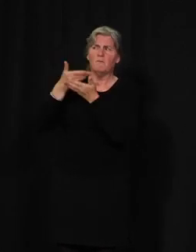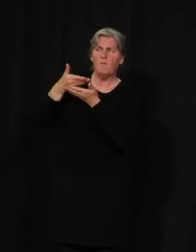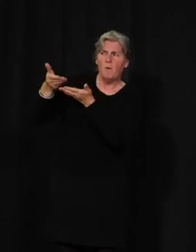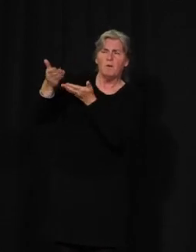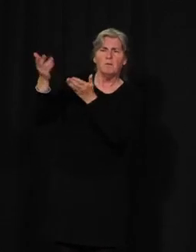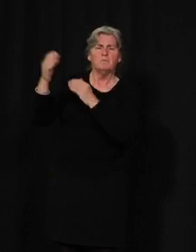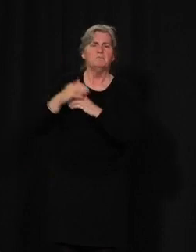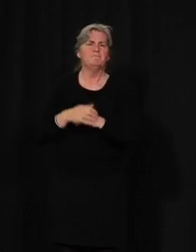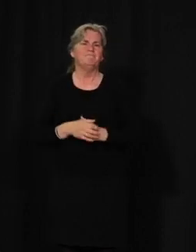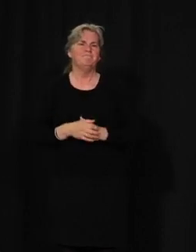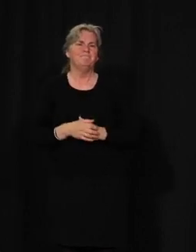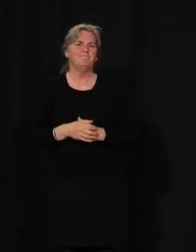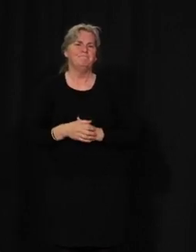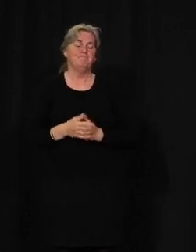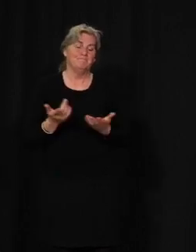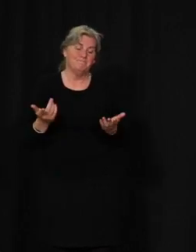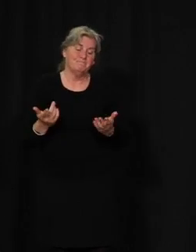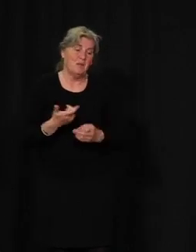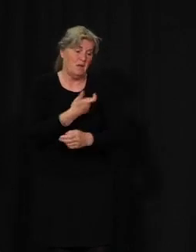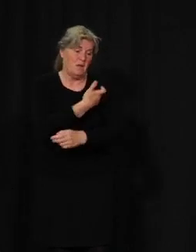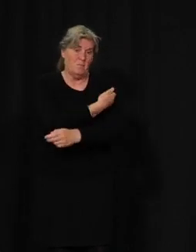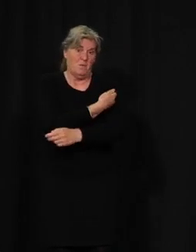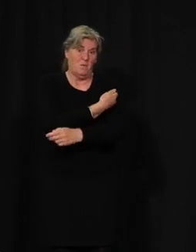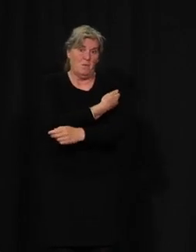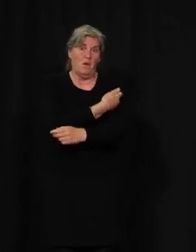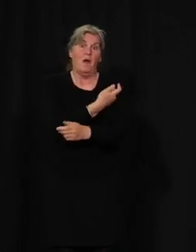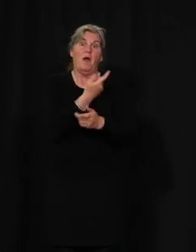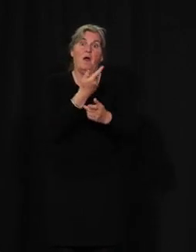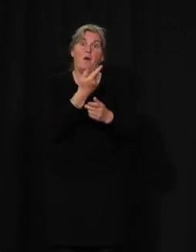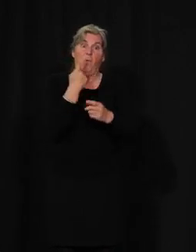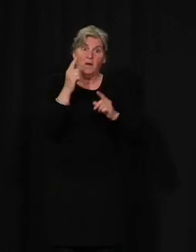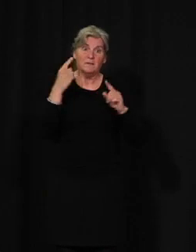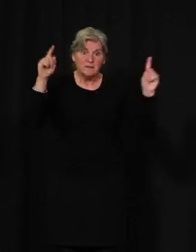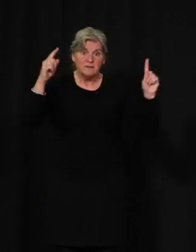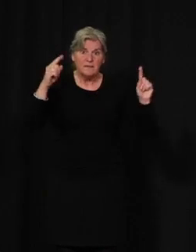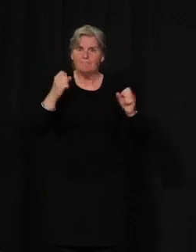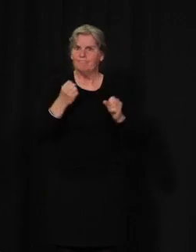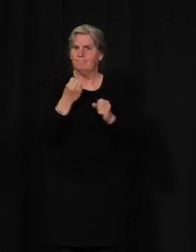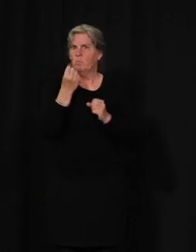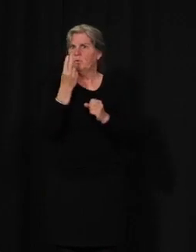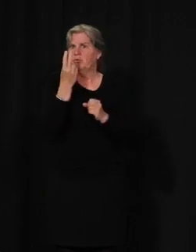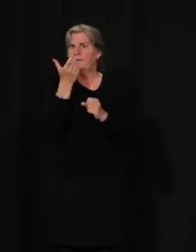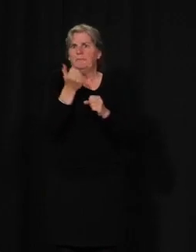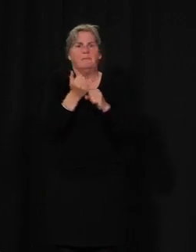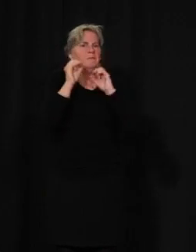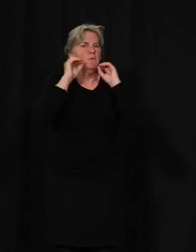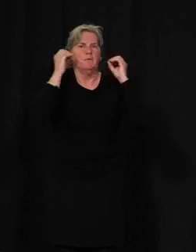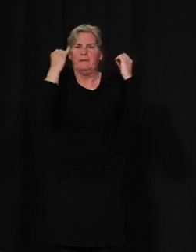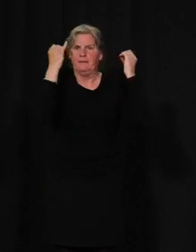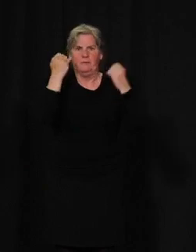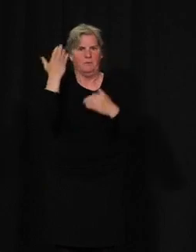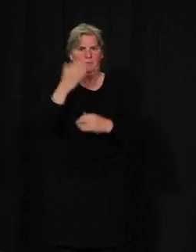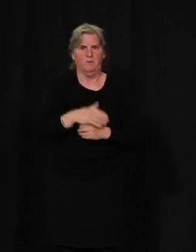We don't know when we will havea vaccine against COVID-19. It could be years and we will he to live with the coronavirus as